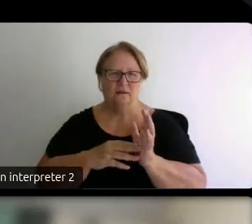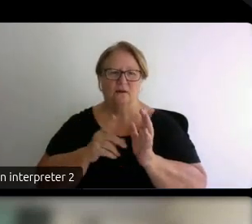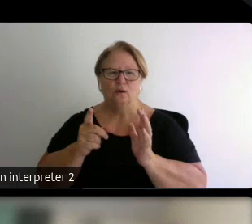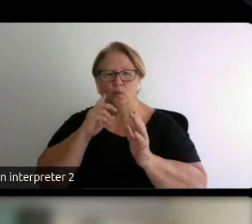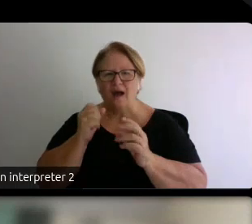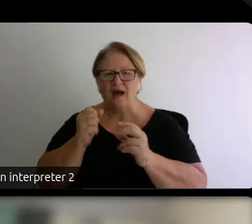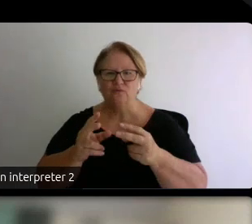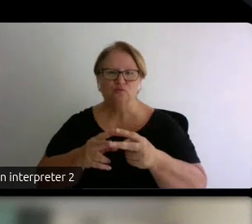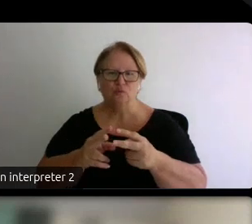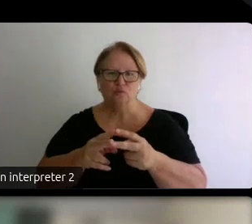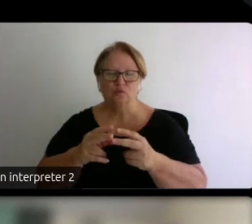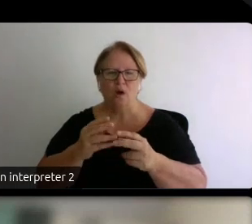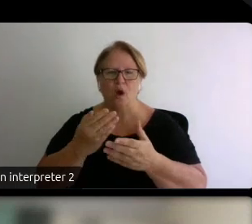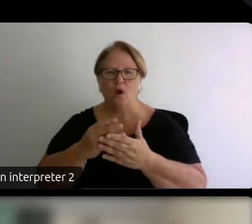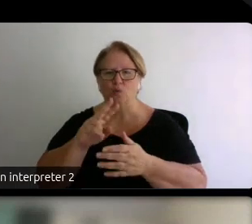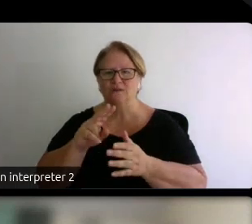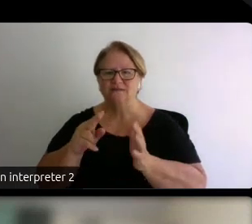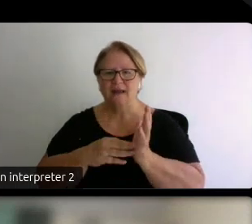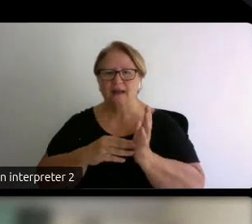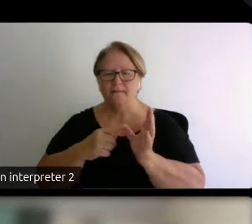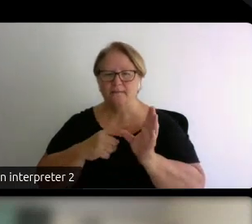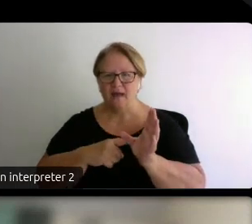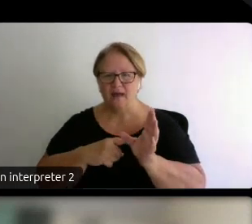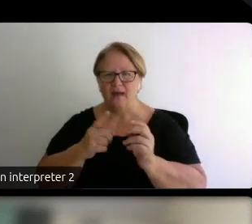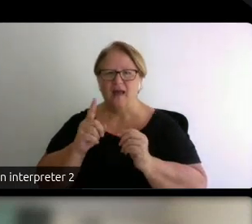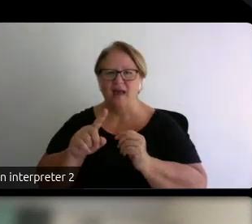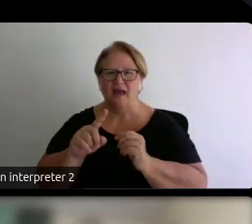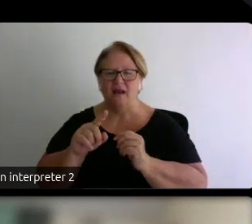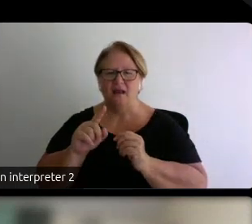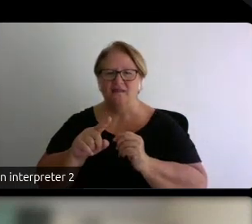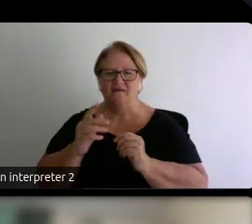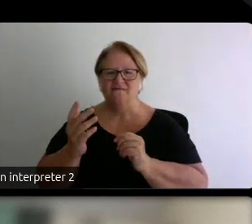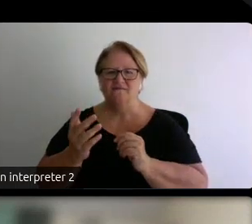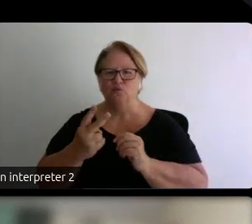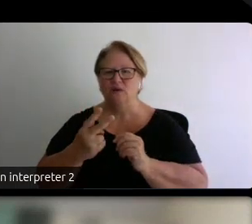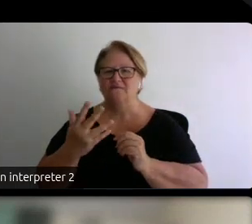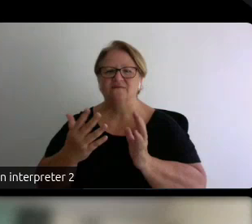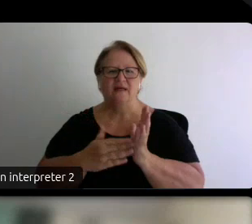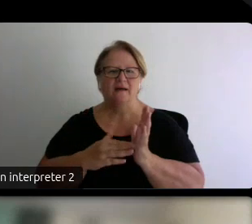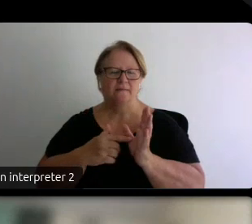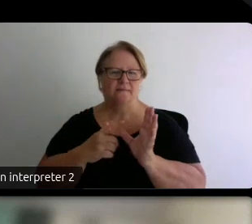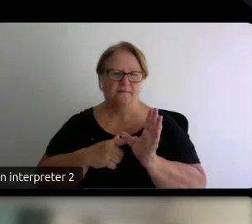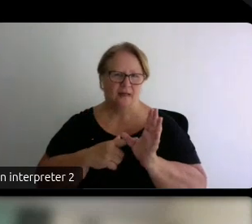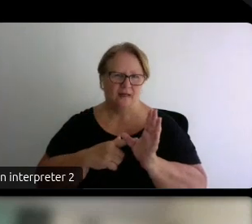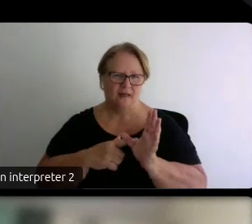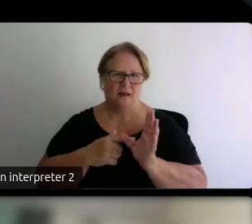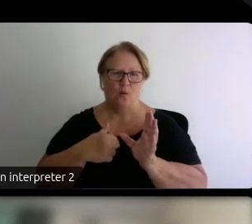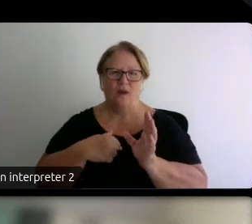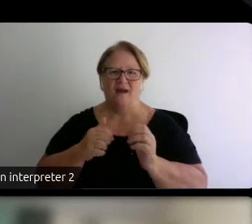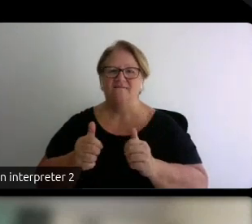on the 22nd of May and the second on the 25th of May. We are just finalizing the